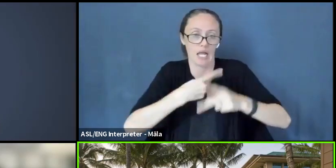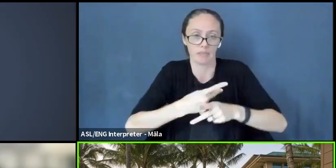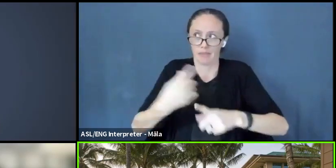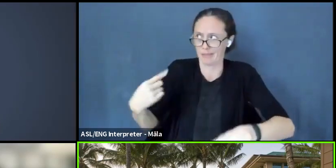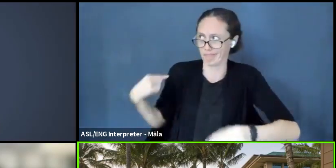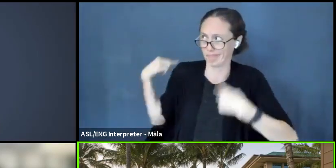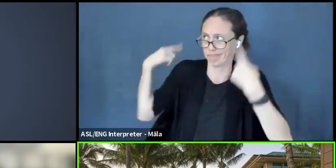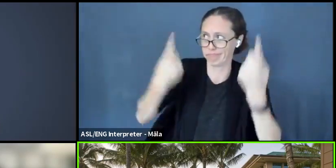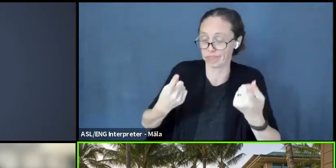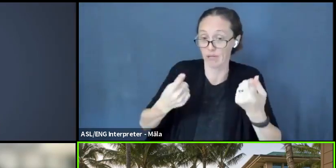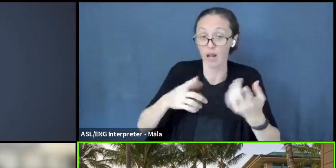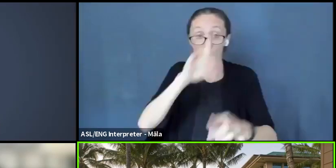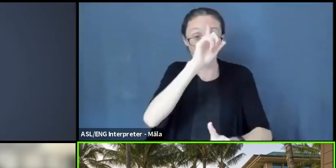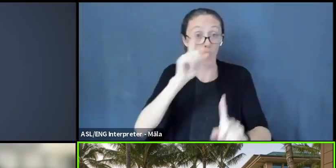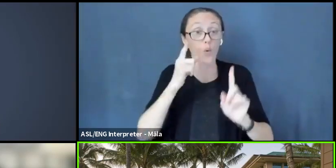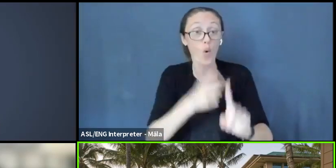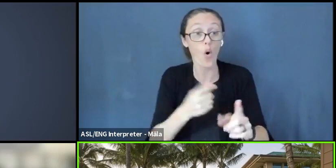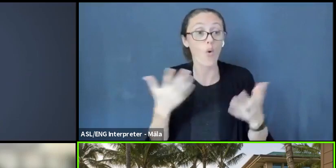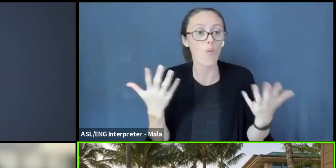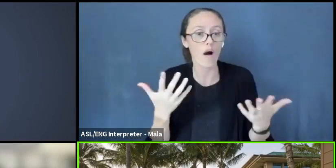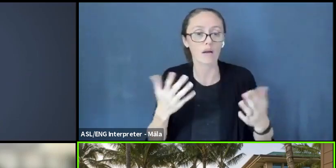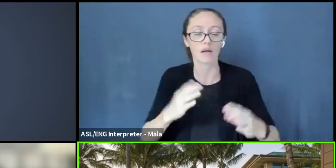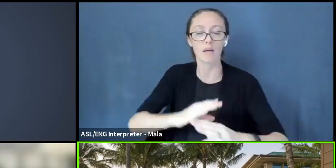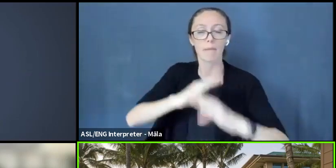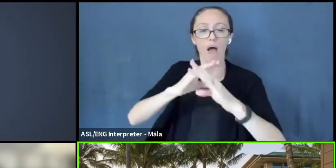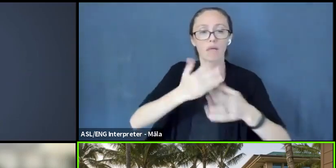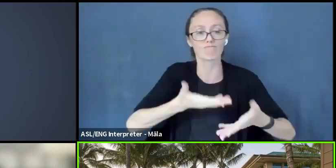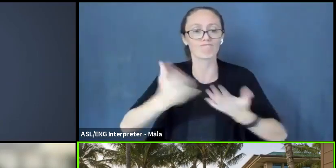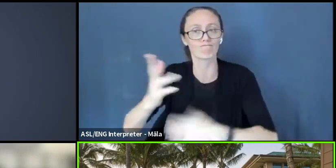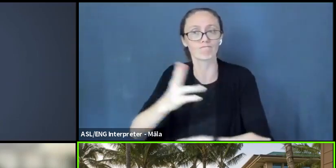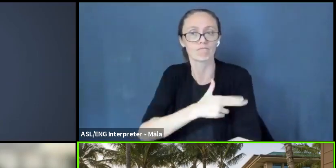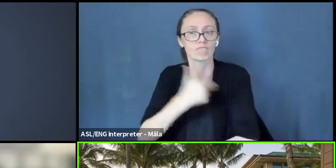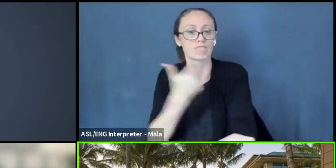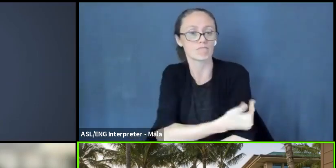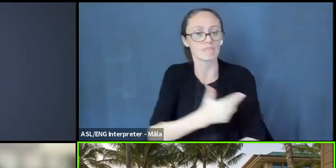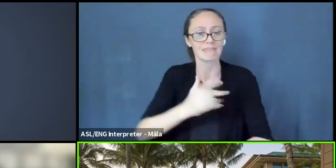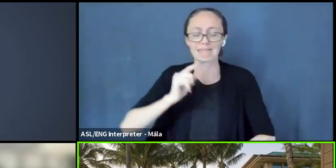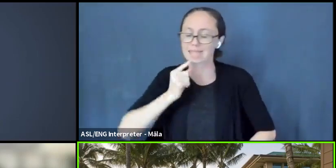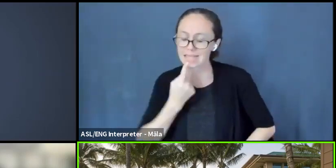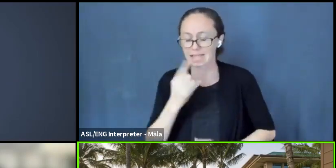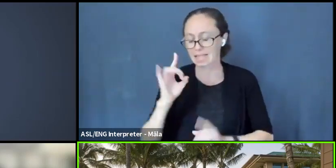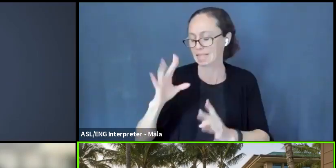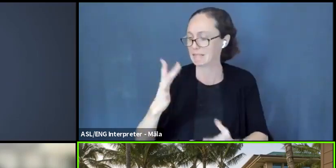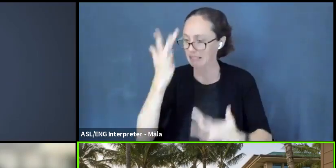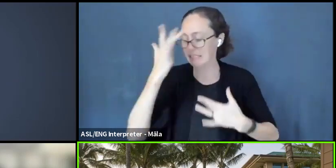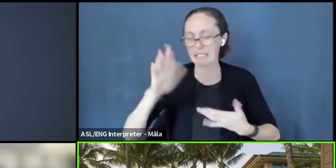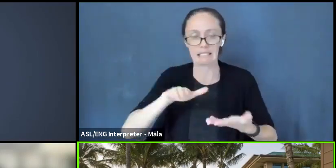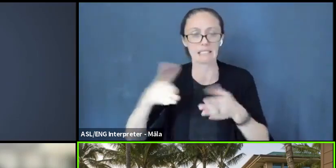to prevent severe disease and severe disease hospitalization and death.